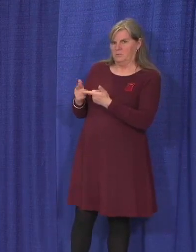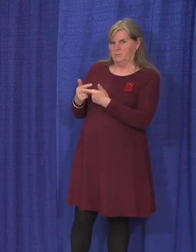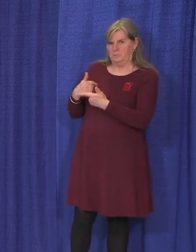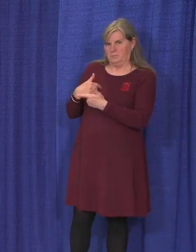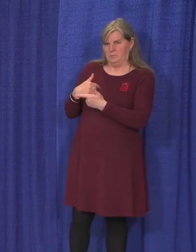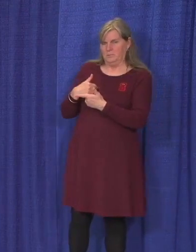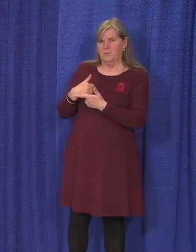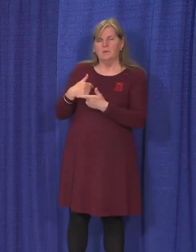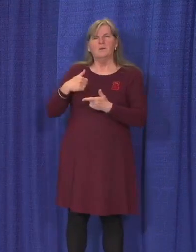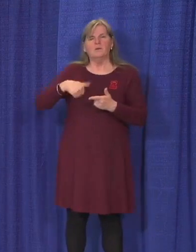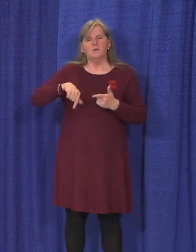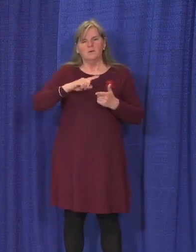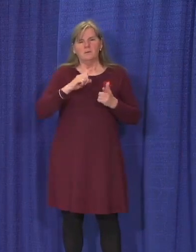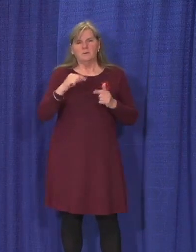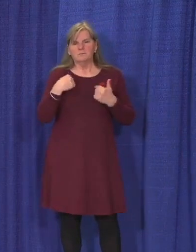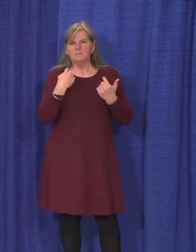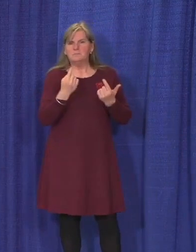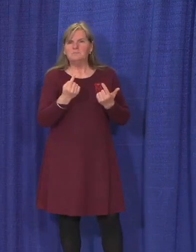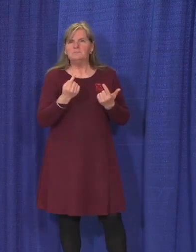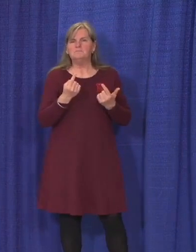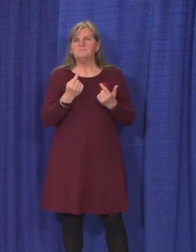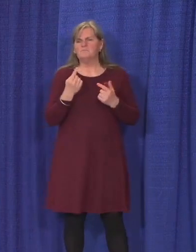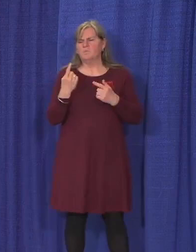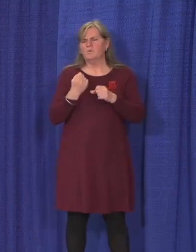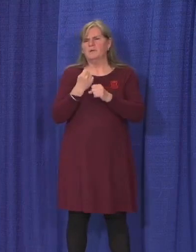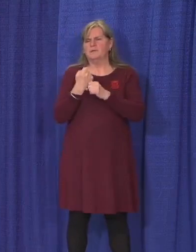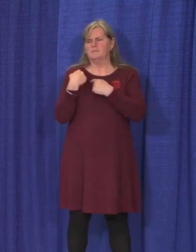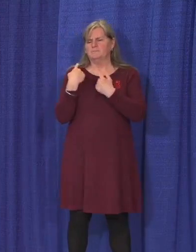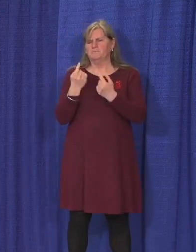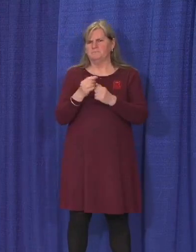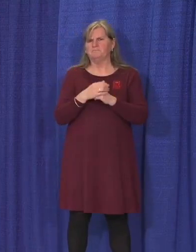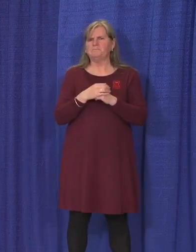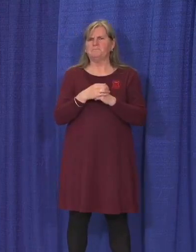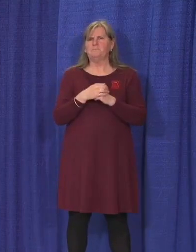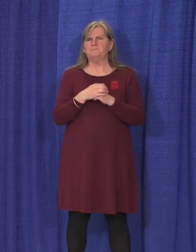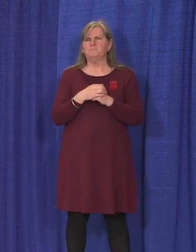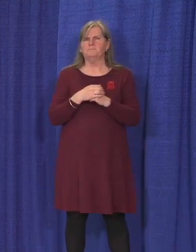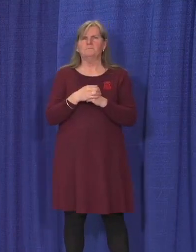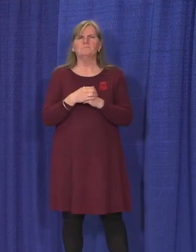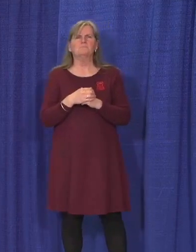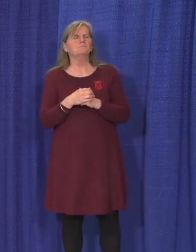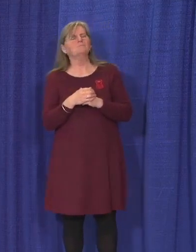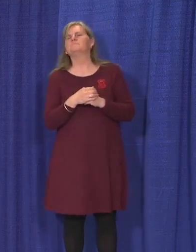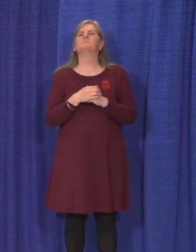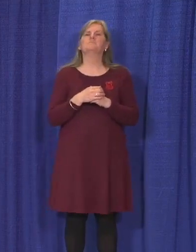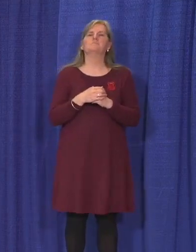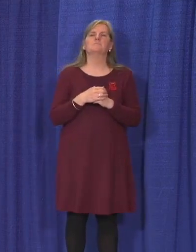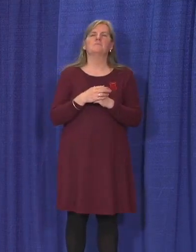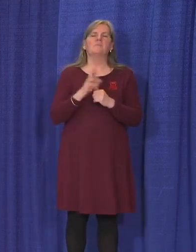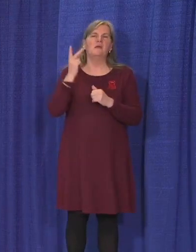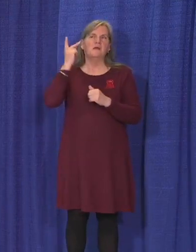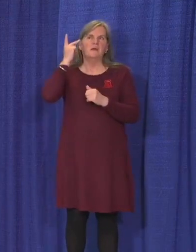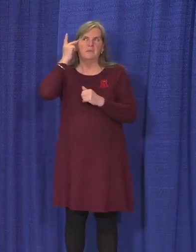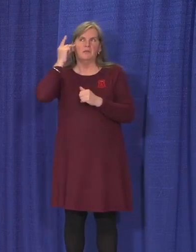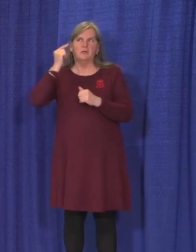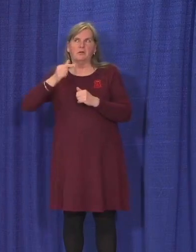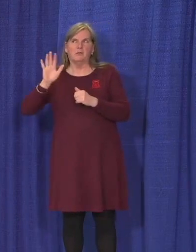We'll be reach a certain level of fully vaccinated people? What your estimate?